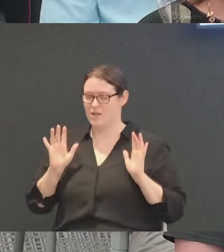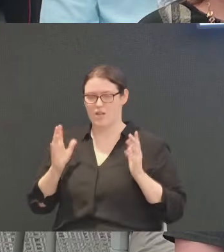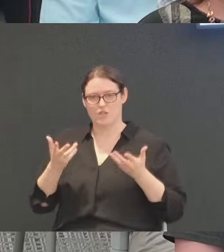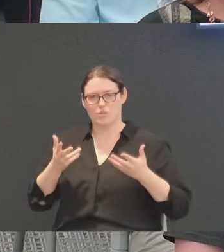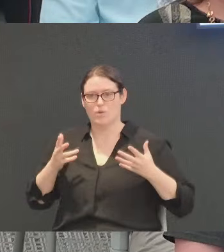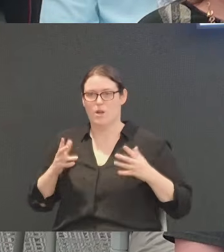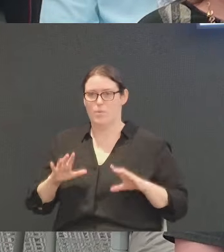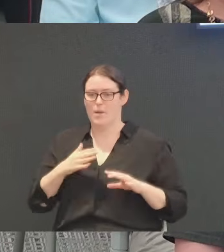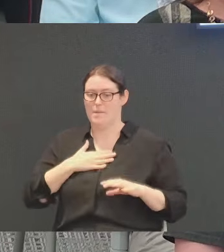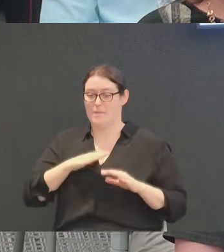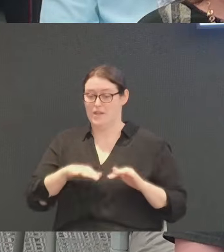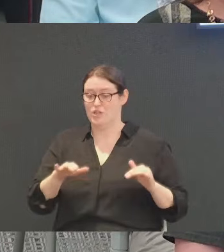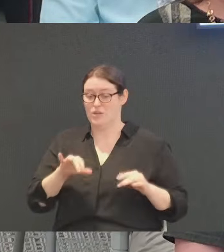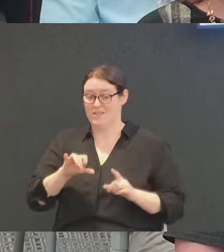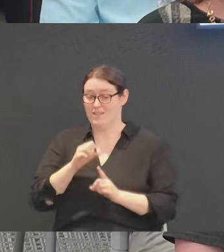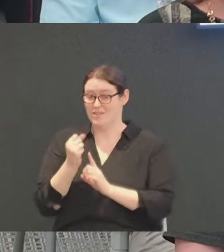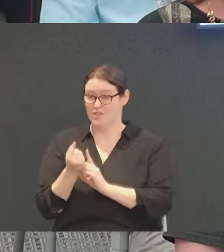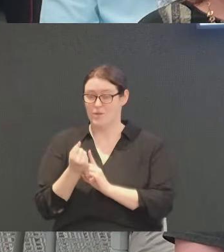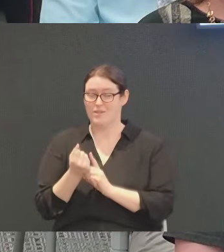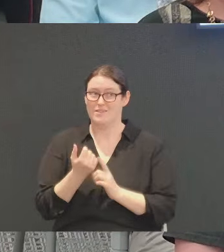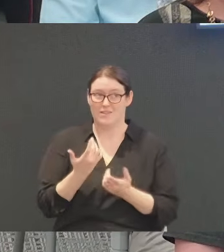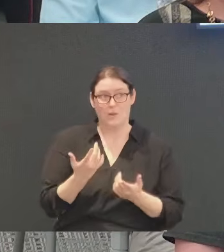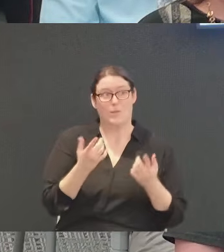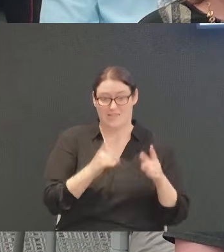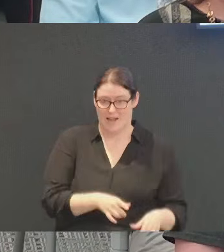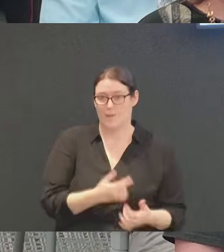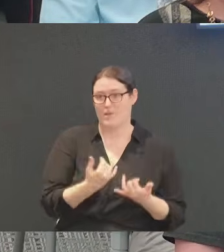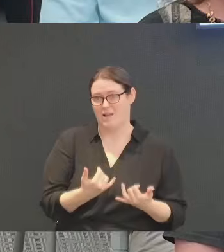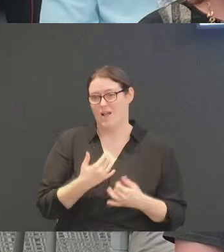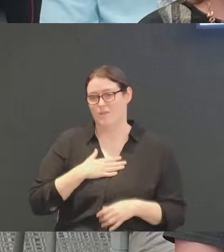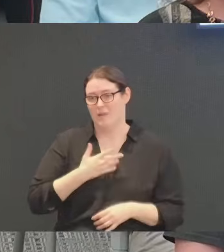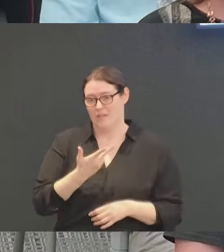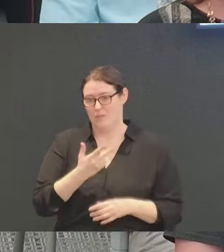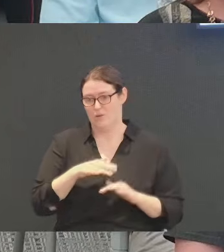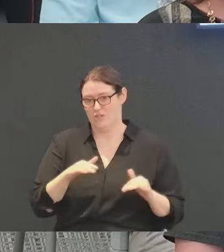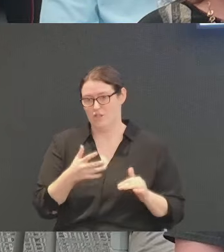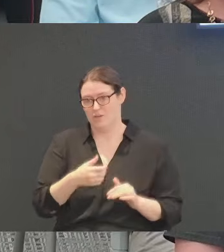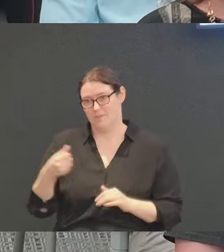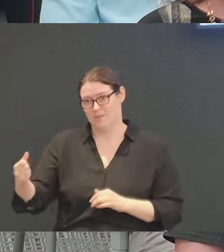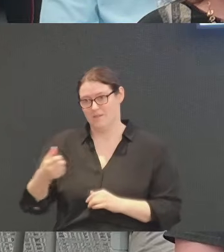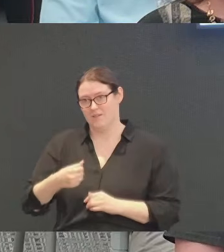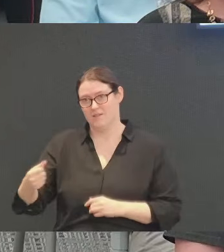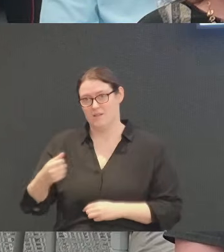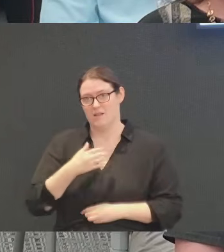children in this situation but they're now in this situation because of my own actions as a result